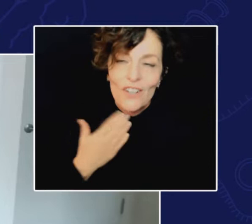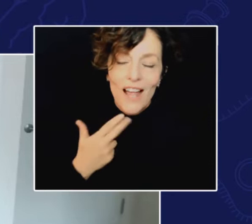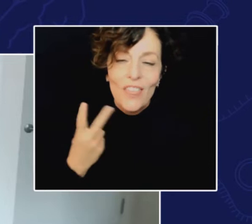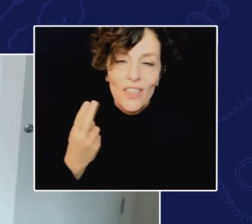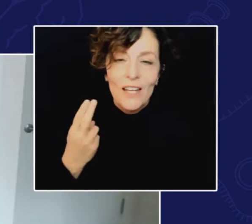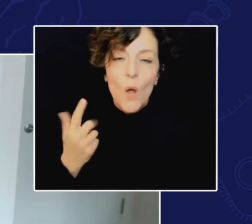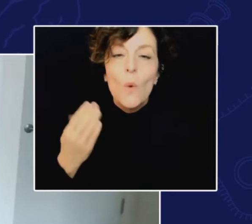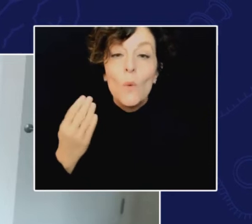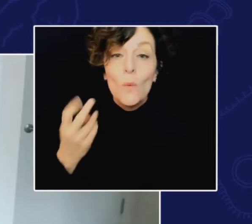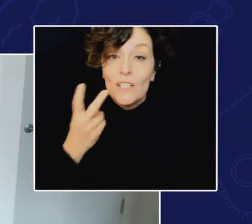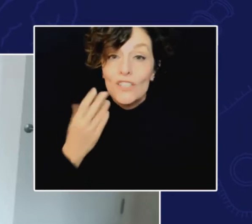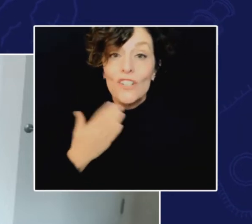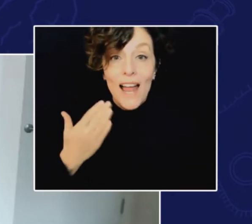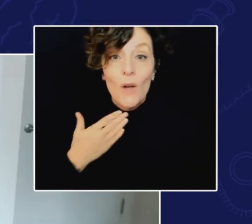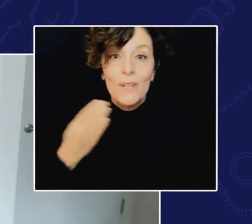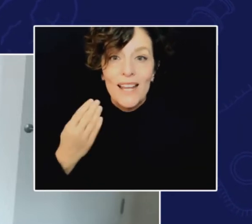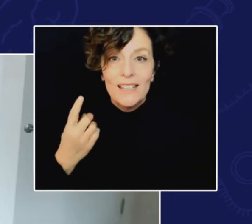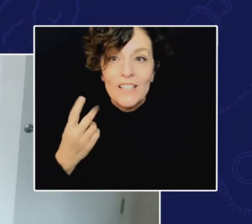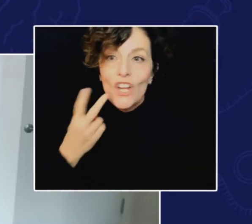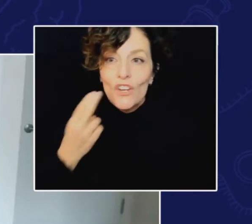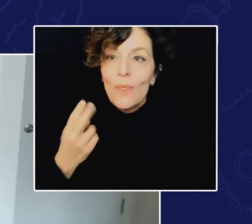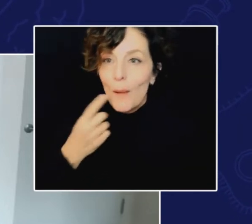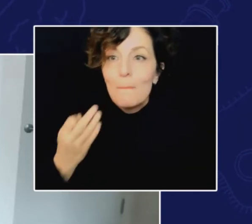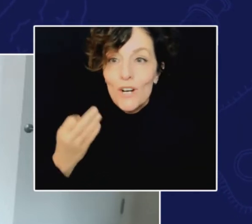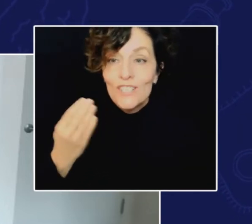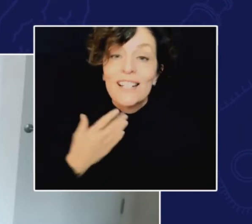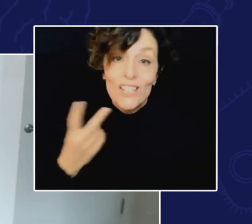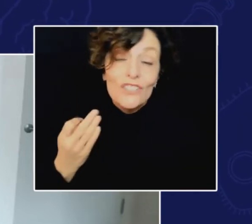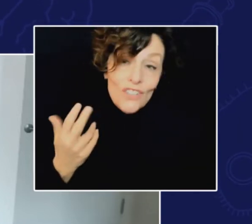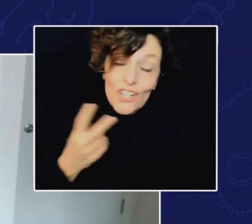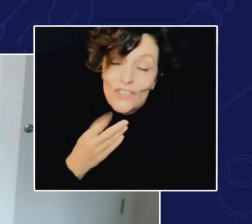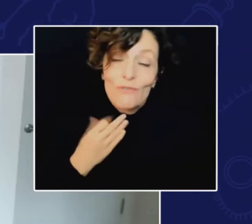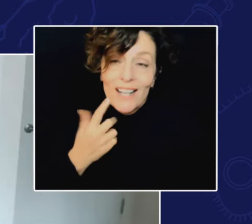difficult, I think. Once you're out and you're the person in charge,